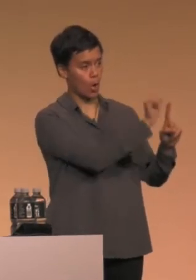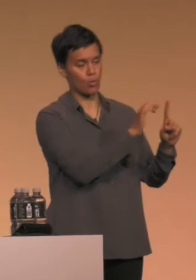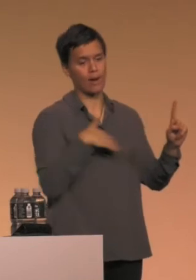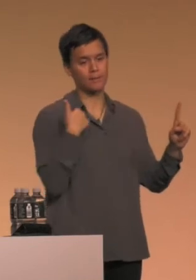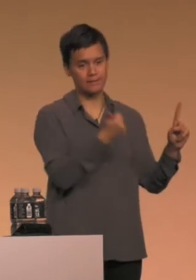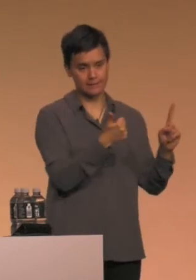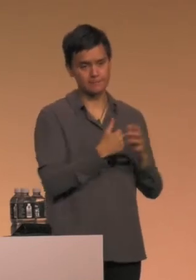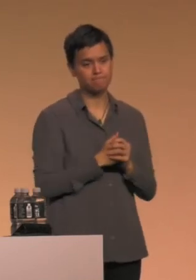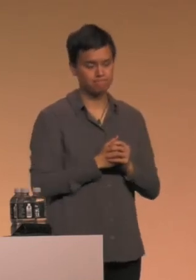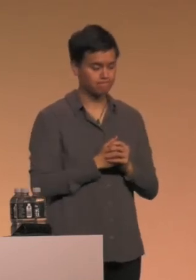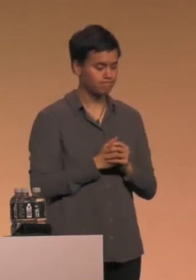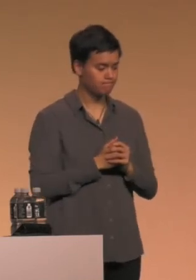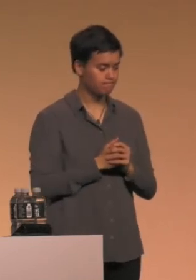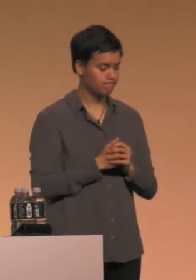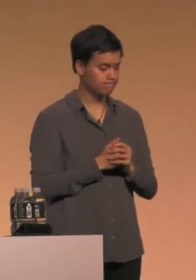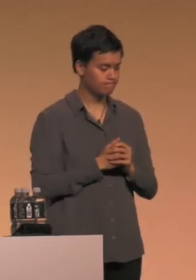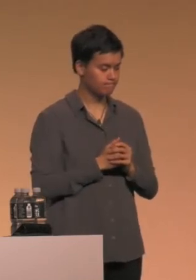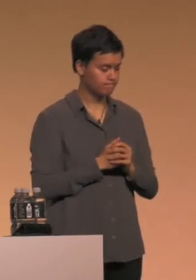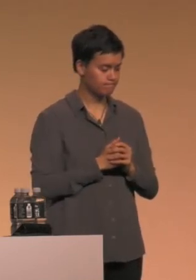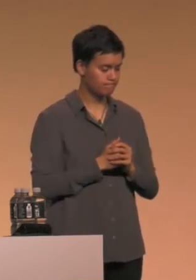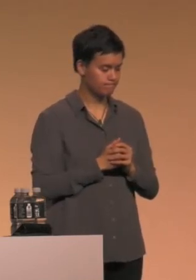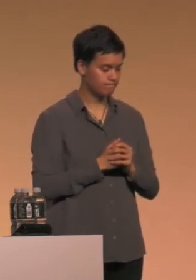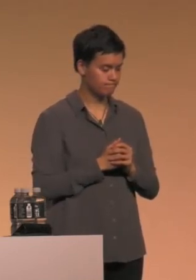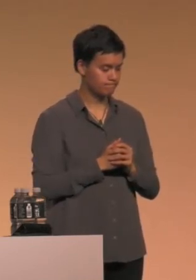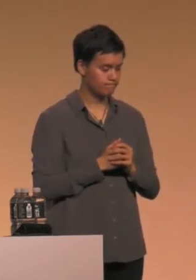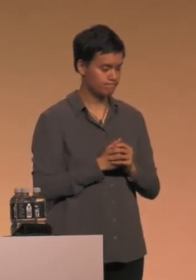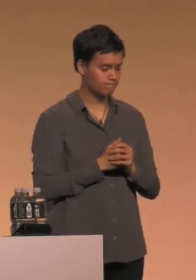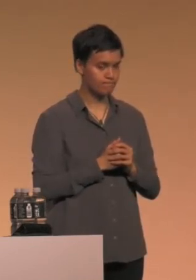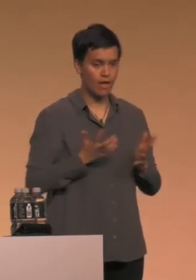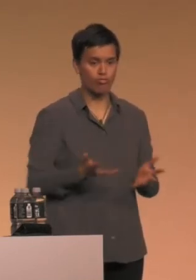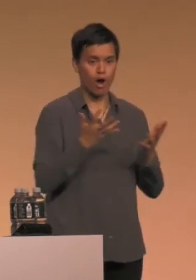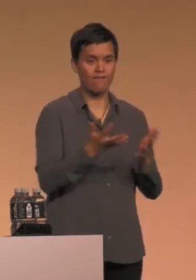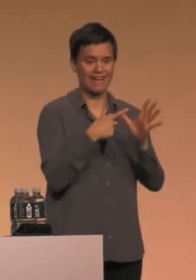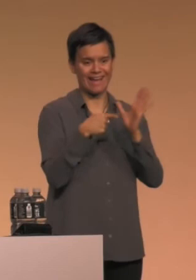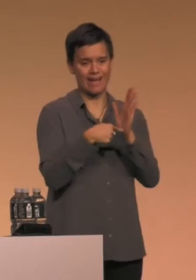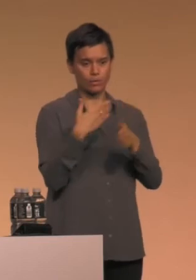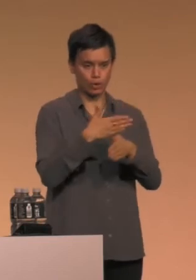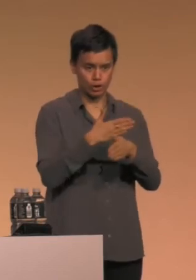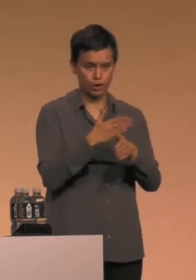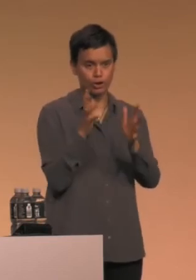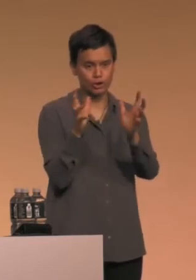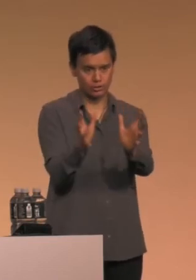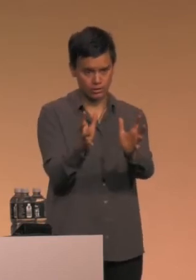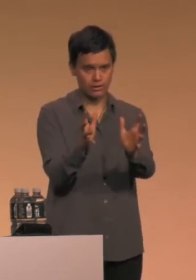Thriving at work is shaped by the context in which they are embedded, as I've said before.